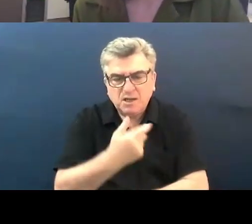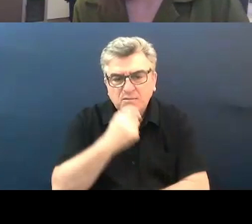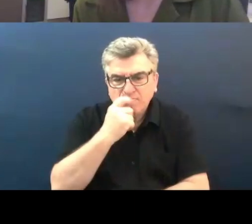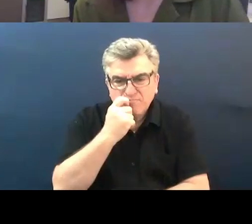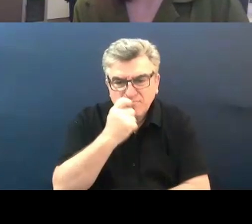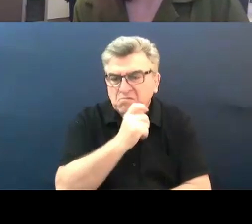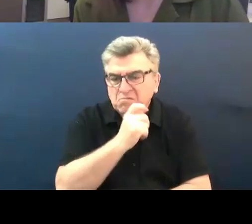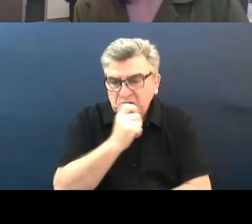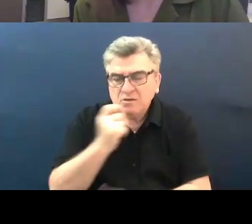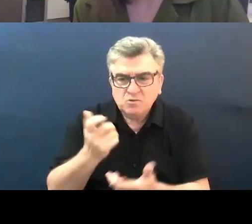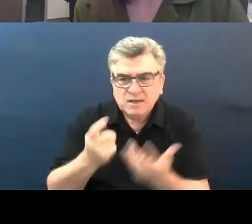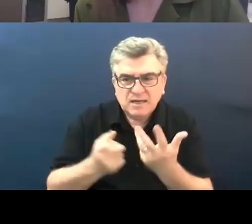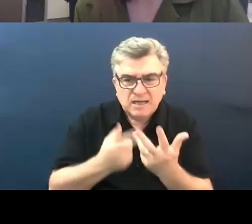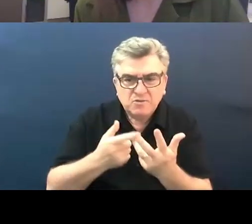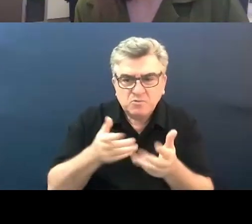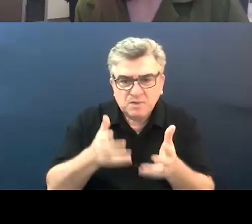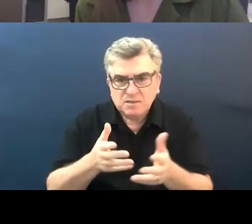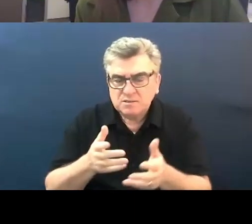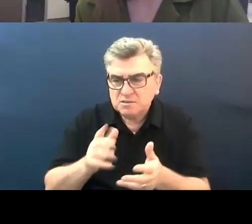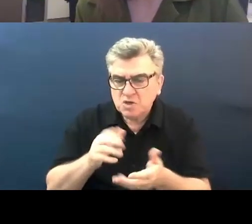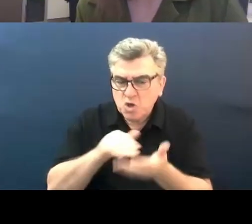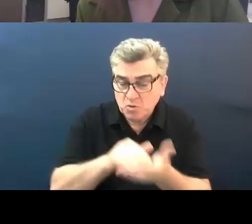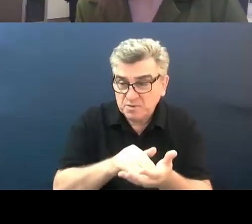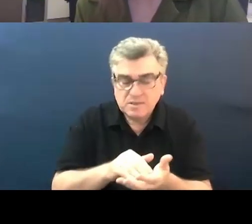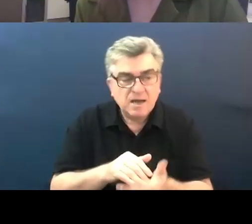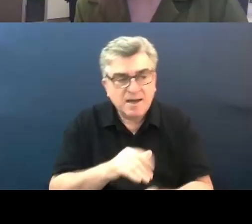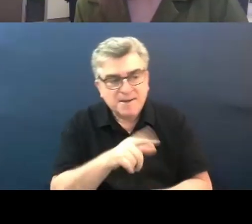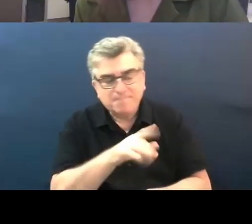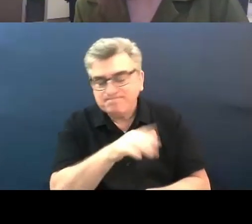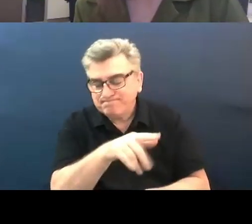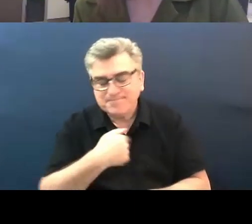Jessica: I have the exact same question actually, Anna. So, I think it's a wonderful